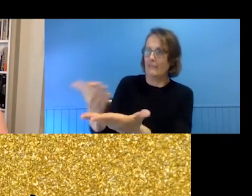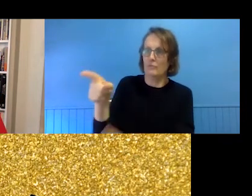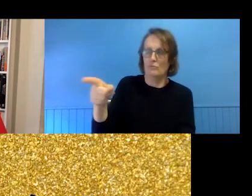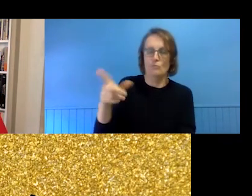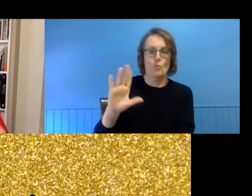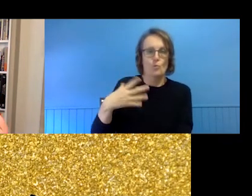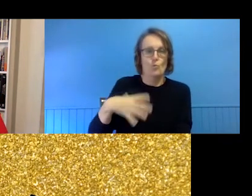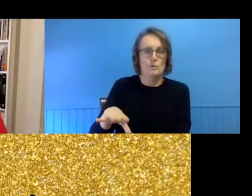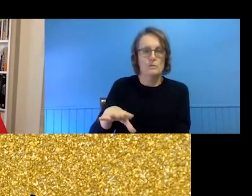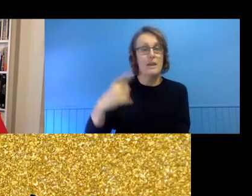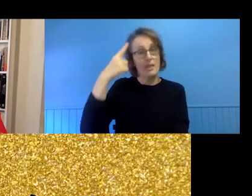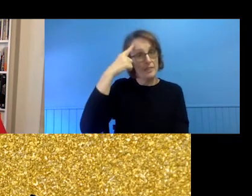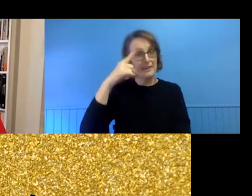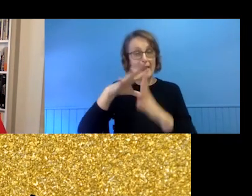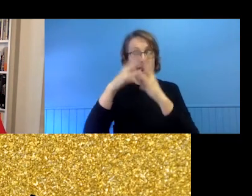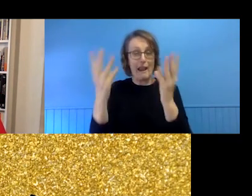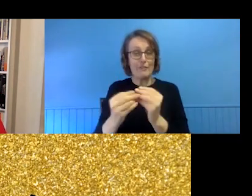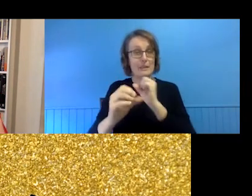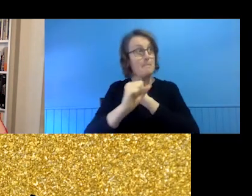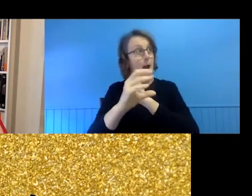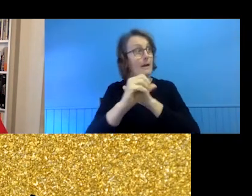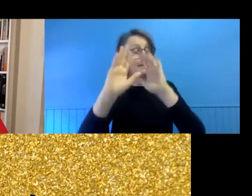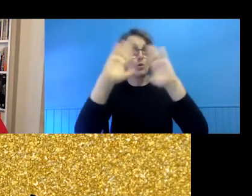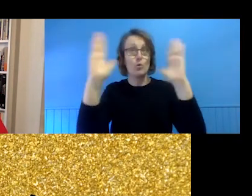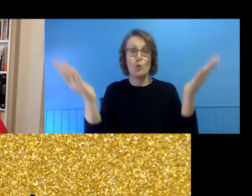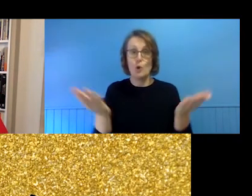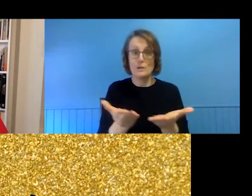all the marketing messages out there in the world and make sure it's not